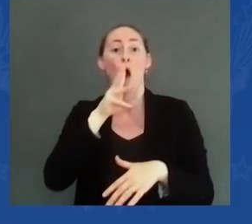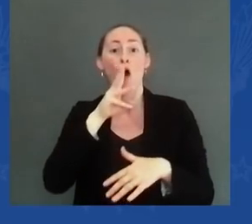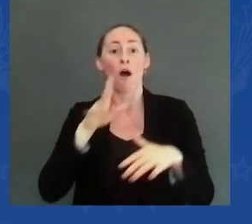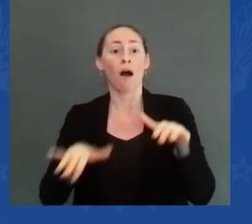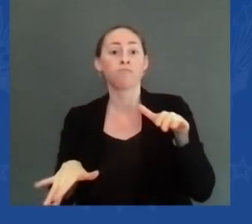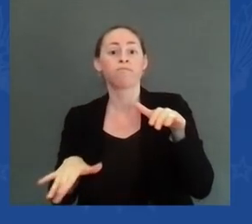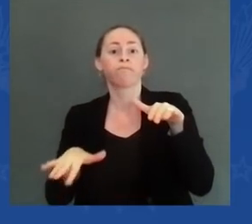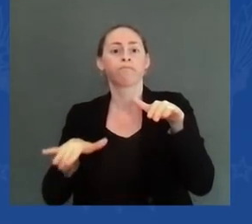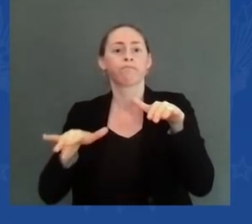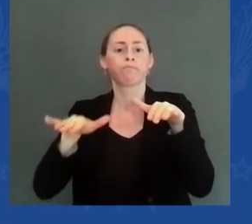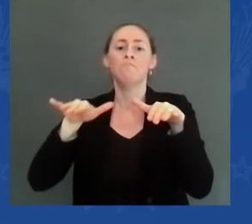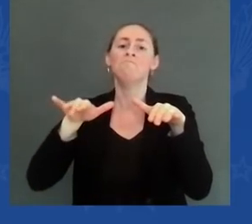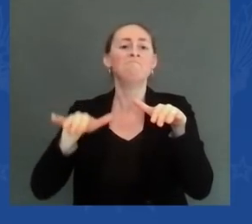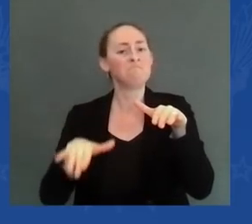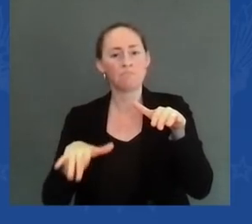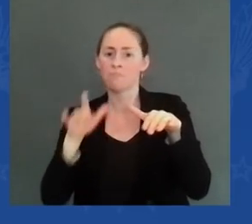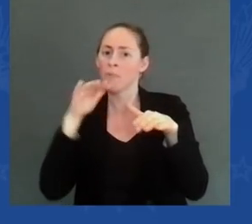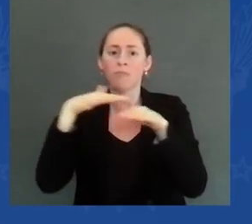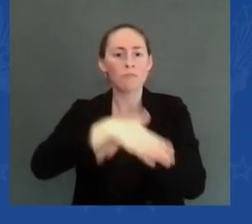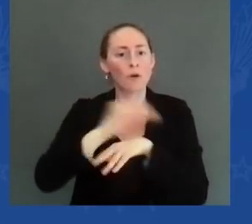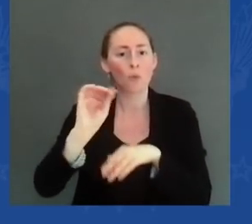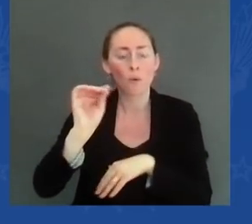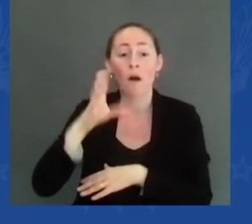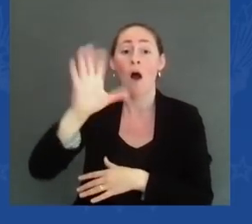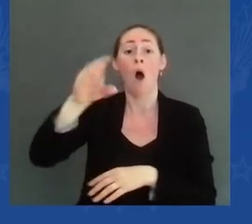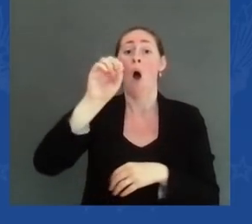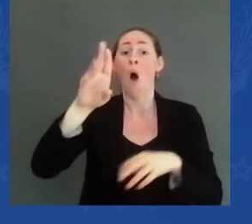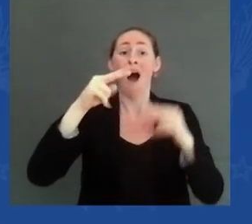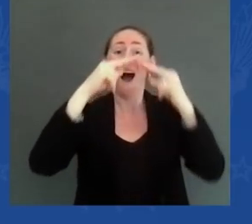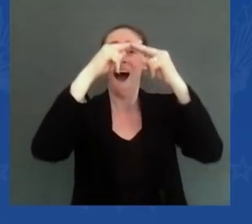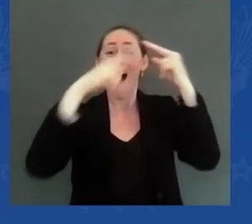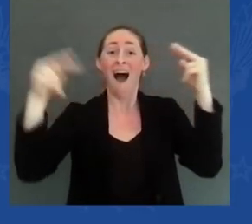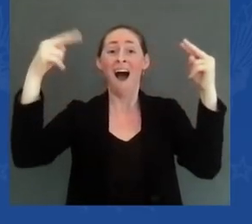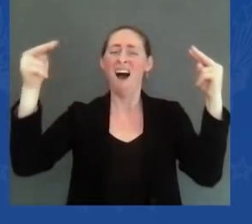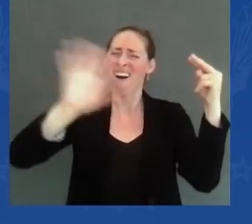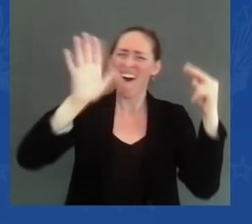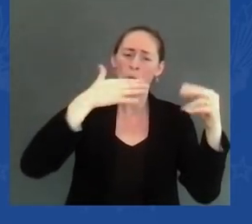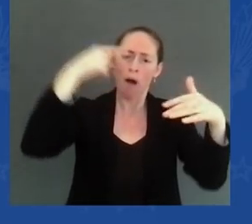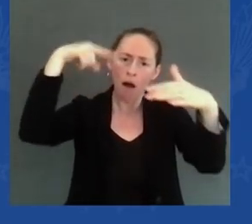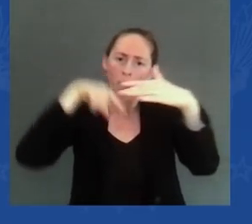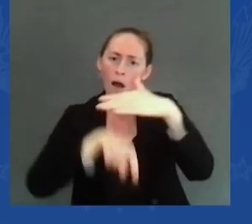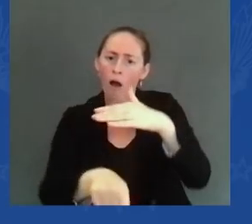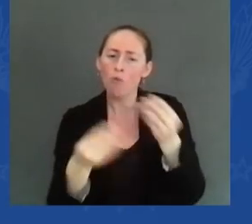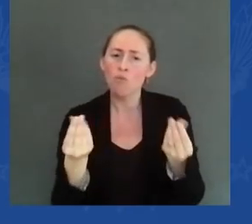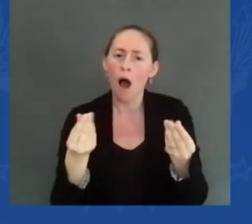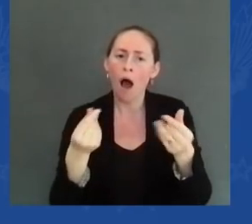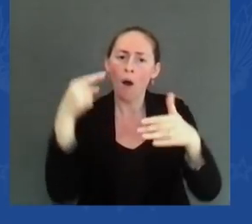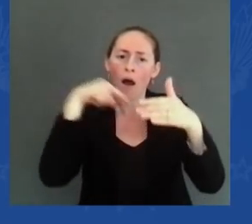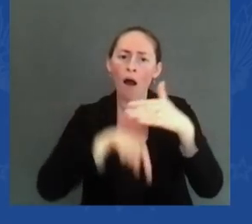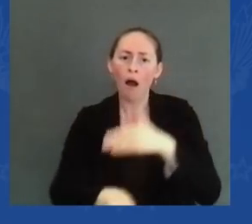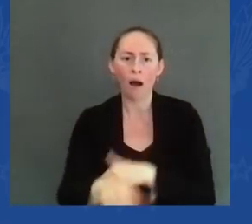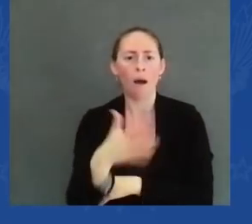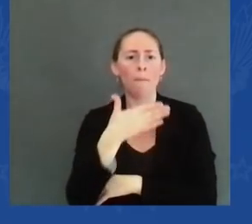underground rather than overhead -- saves us six dollars for every single dollar we spend to do those things.